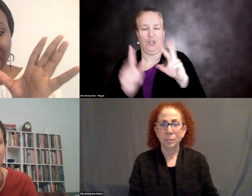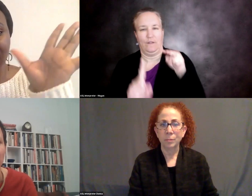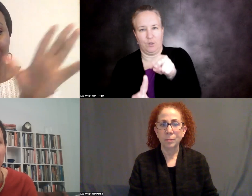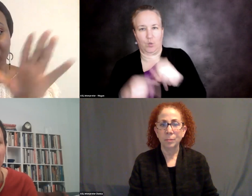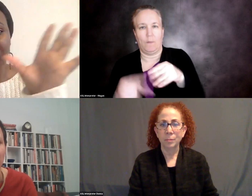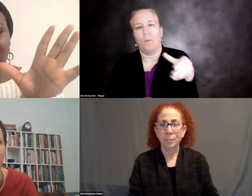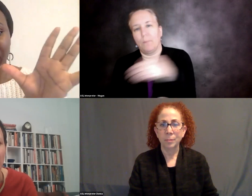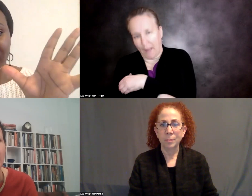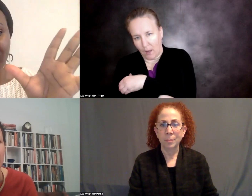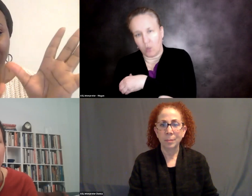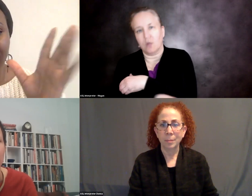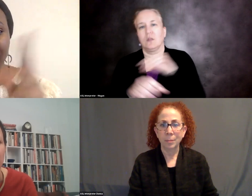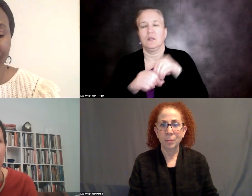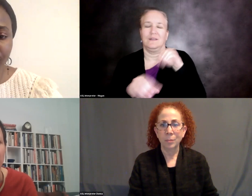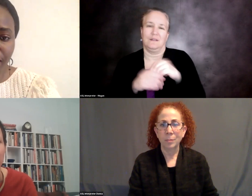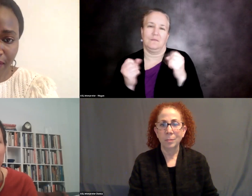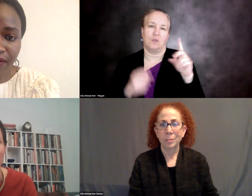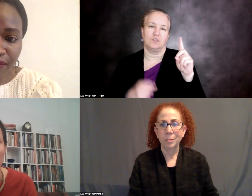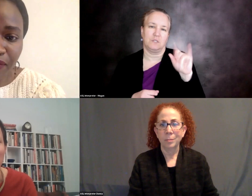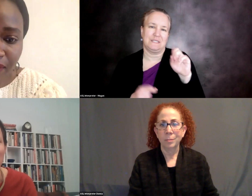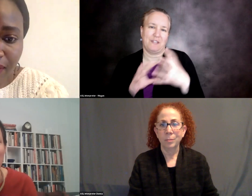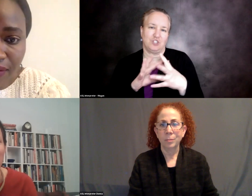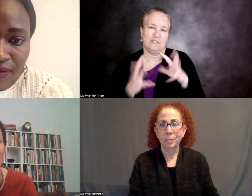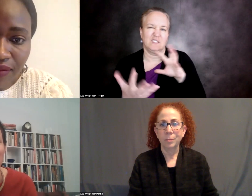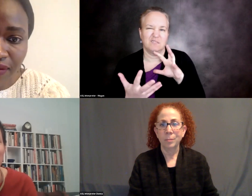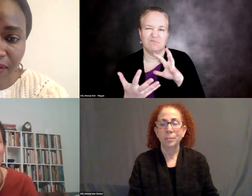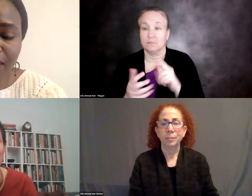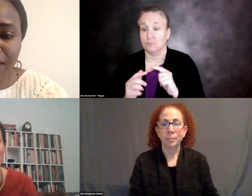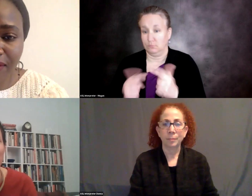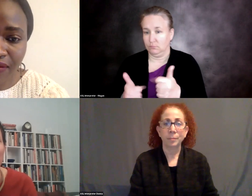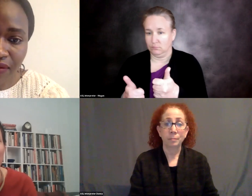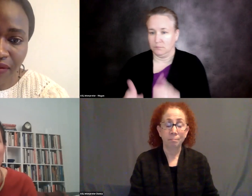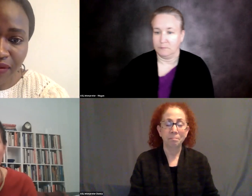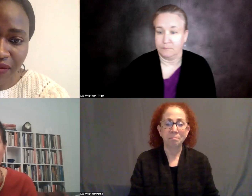in its multiple dimensions. Yeah it's wonderfully evocative.